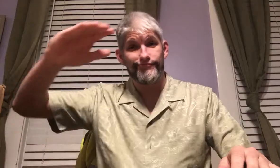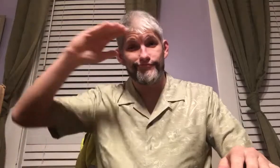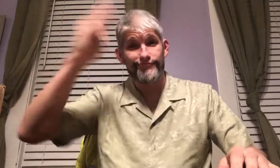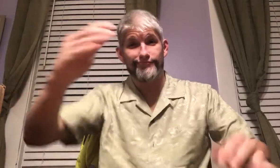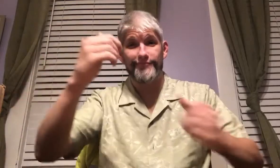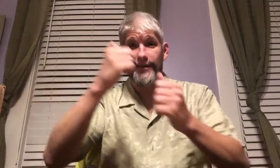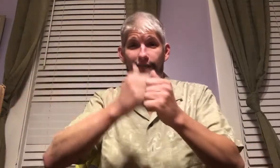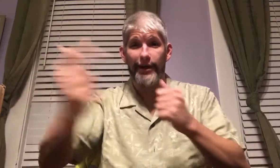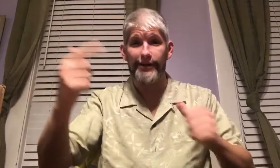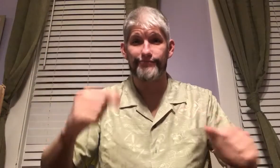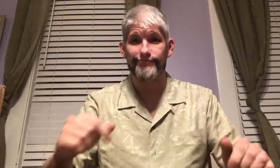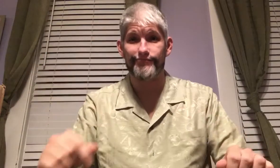Hello everyone!